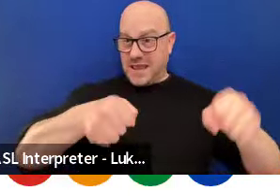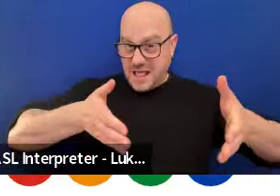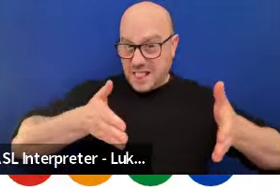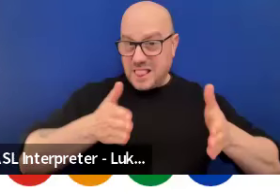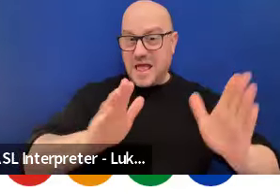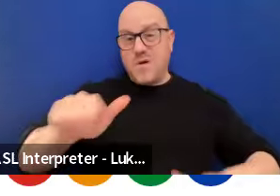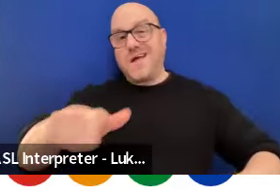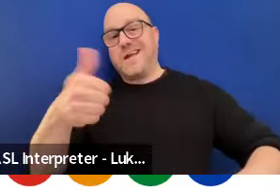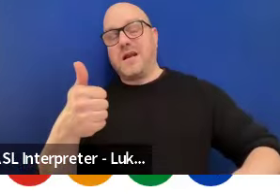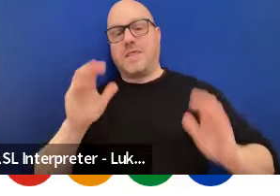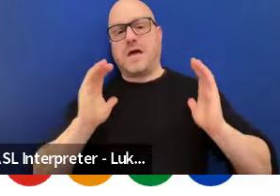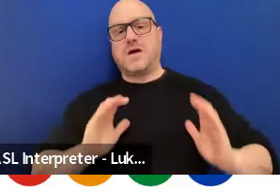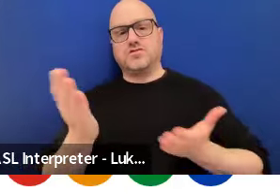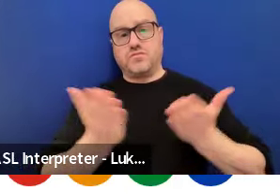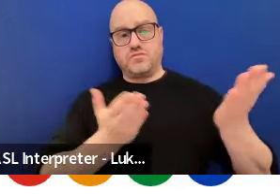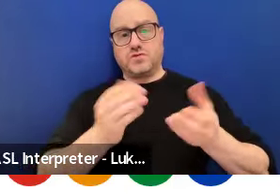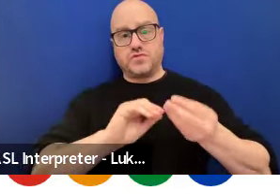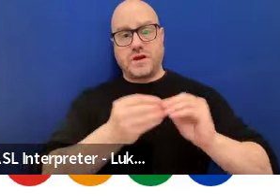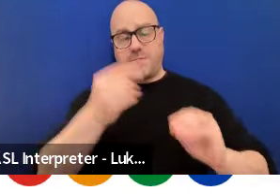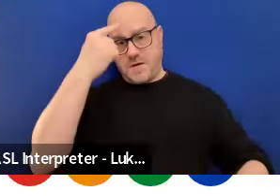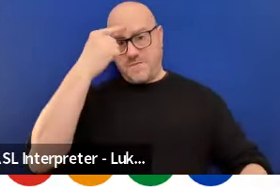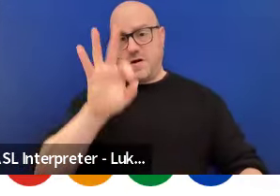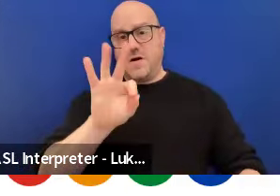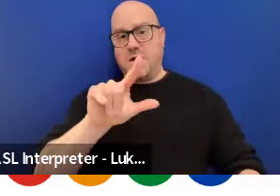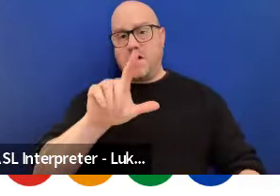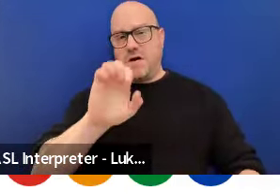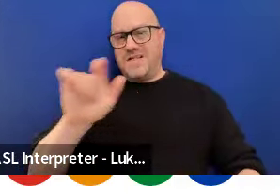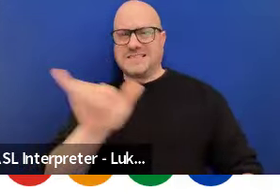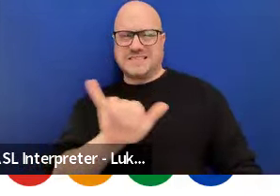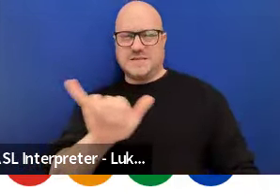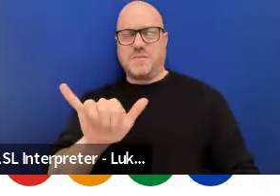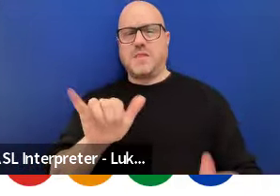IS THERE SOME WAY THAT THE MBTA CAN ALLOW A CUSTOMER SERVICE